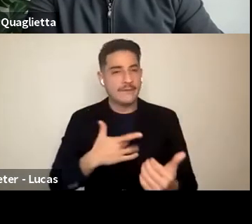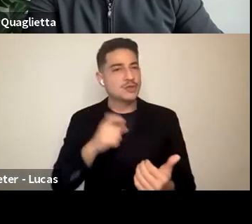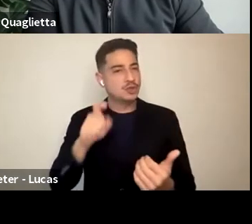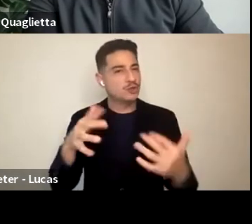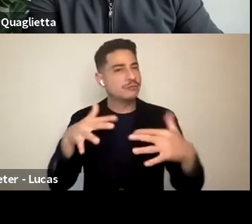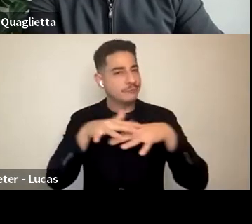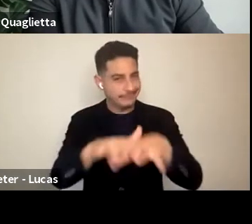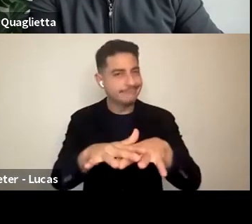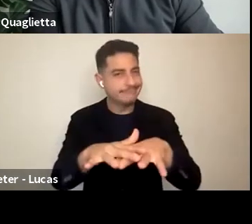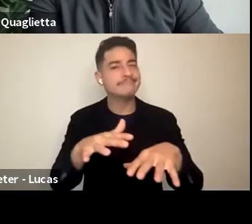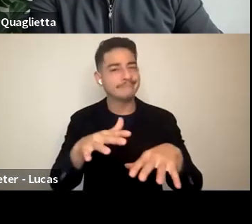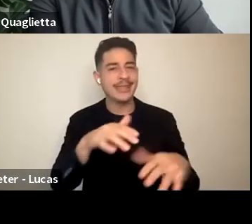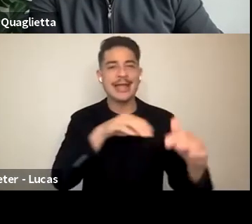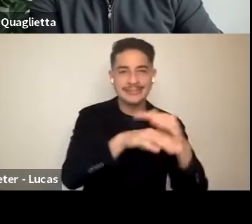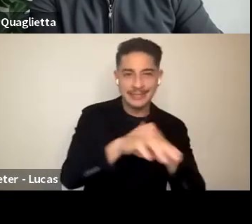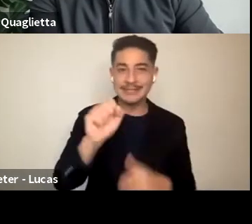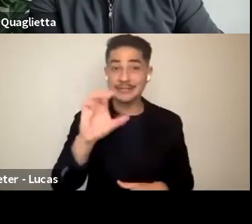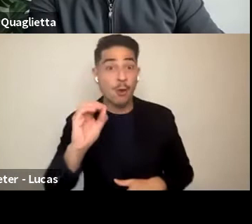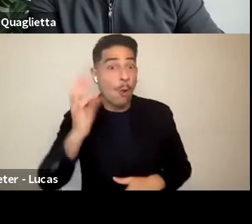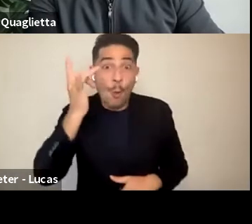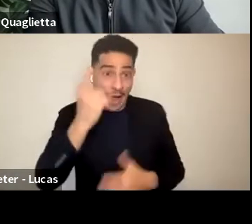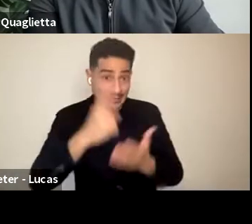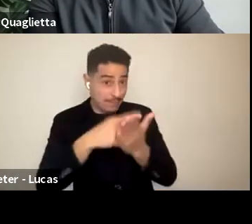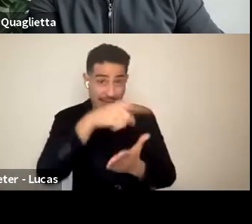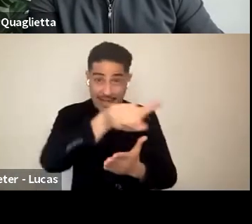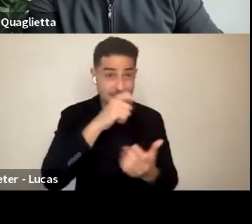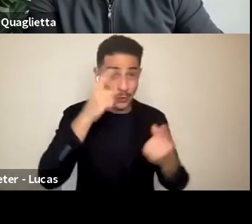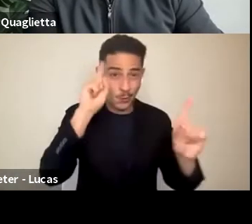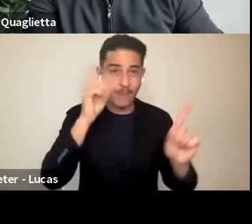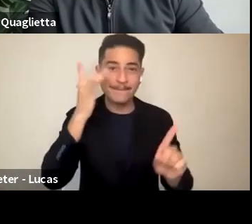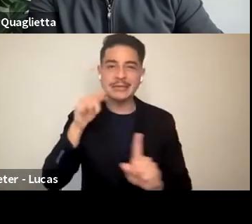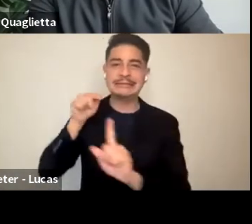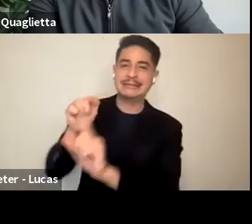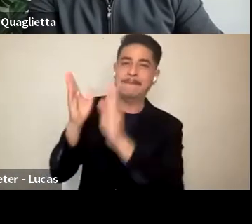There are good middle grounds.